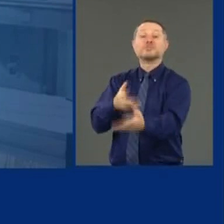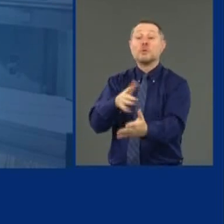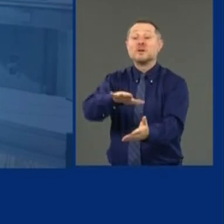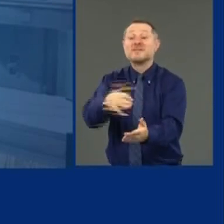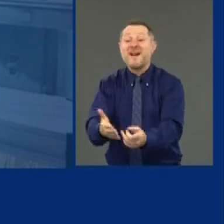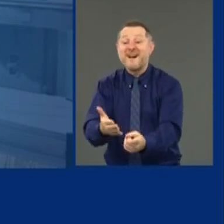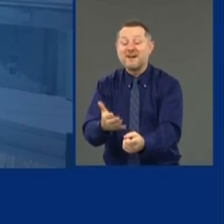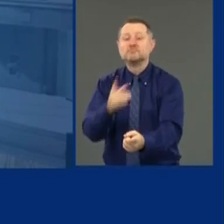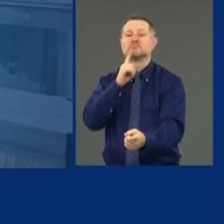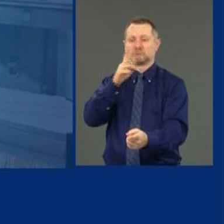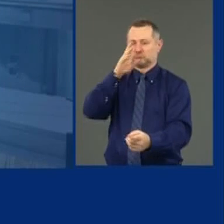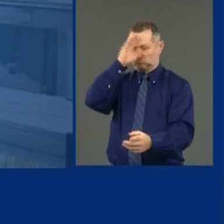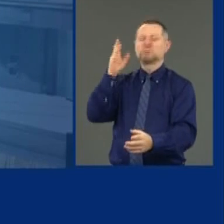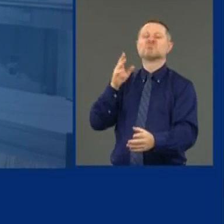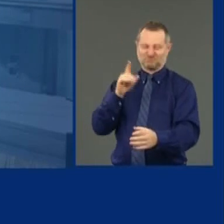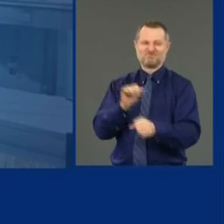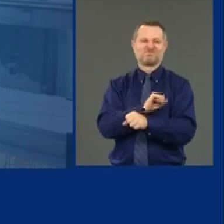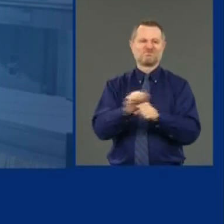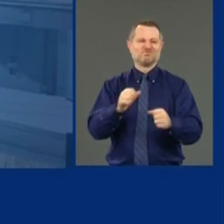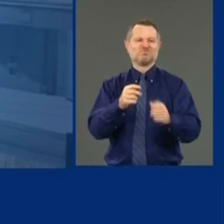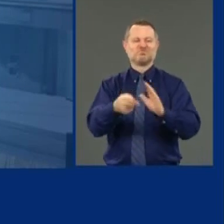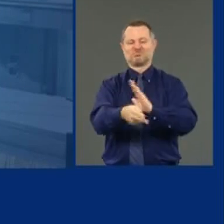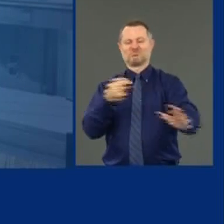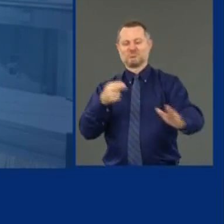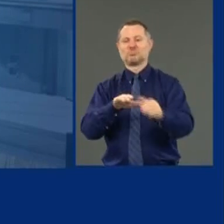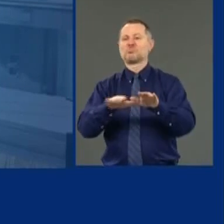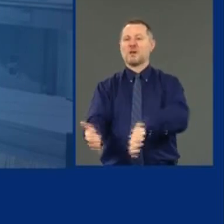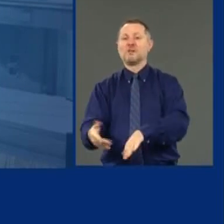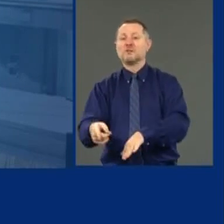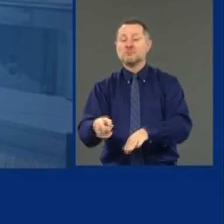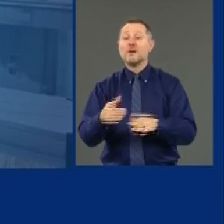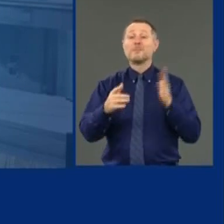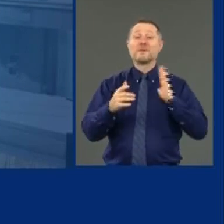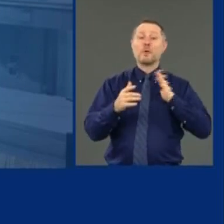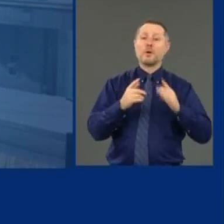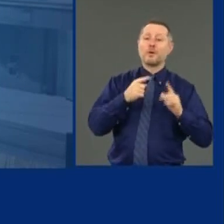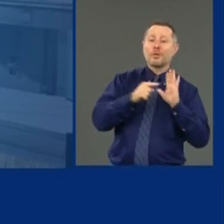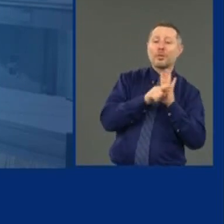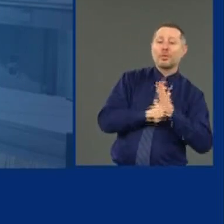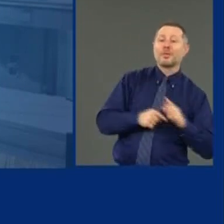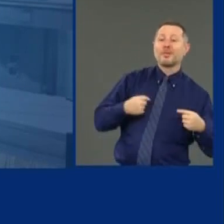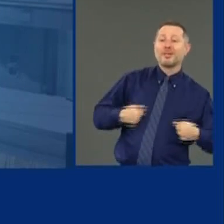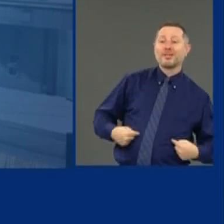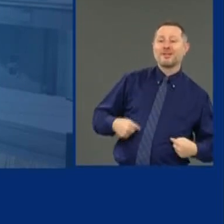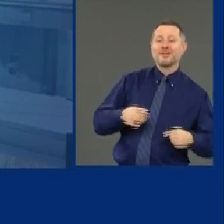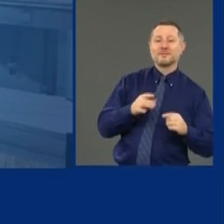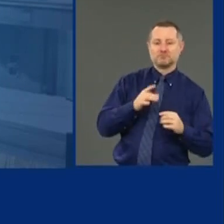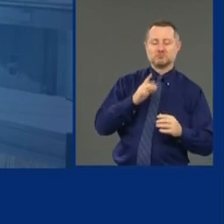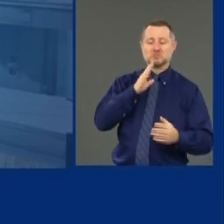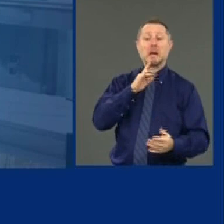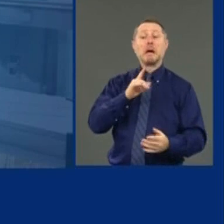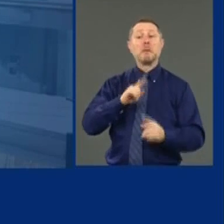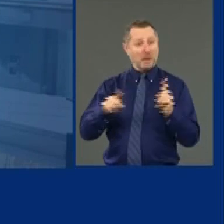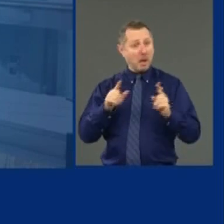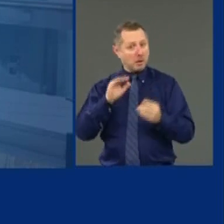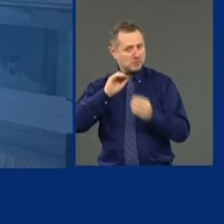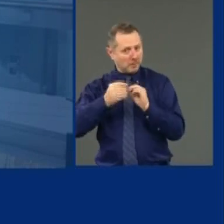UNDERLYING ILLNESSES AND WILL REMAIN A CAUSE OF DEATH FOR THE FORESEEABLE FUTURE, I'M AFRAID TO SAY BUT WE WANT TO GET THE NUMBER DOWN AS LOW AS POSSIBLE AND WE ARE DOING EVERYTHING WE